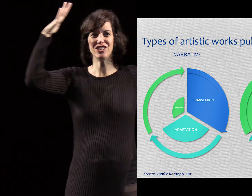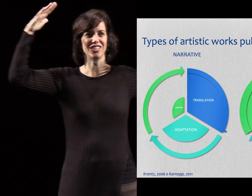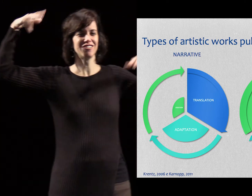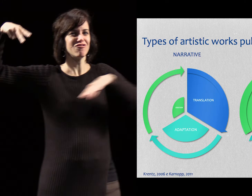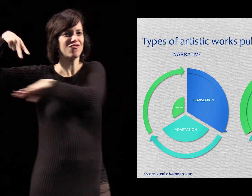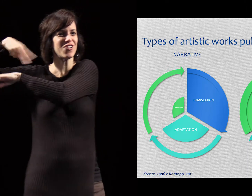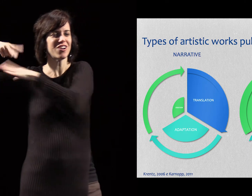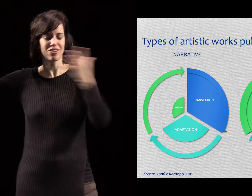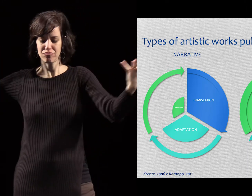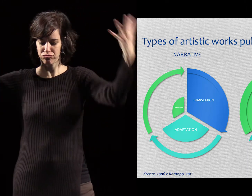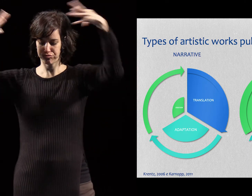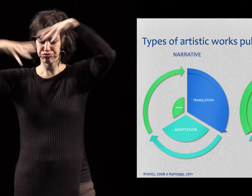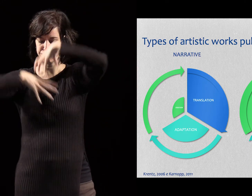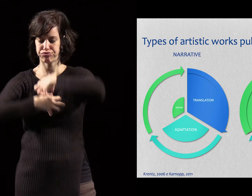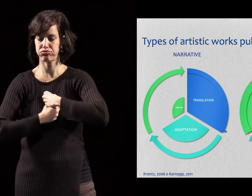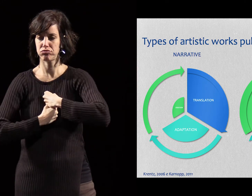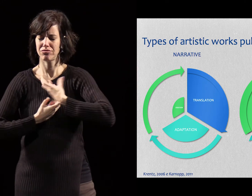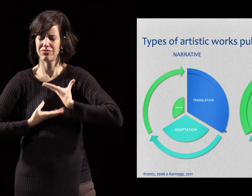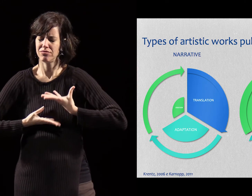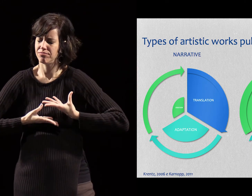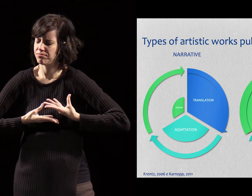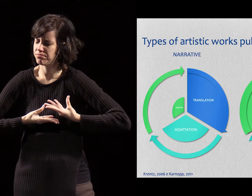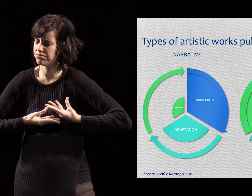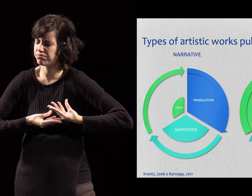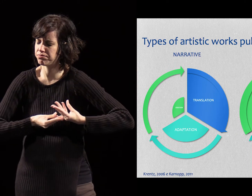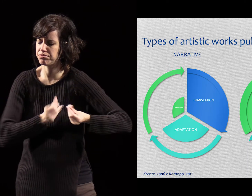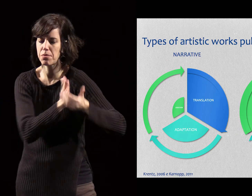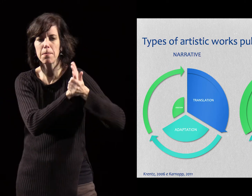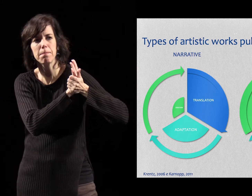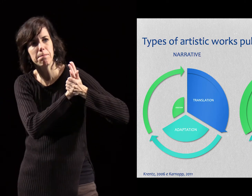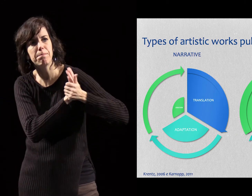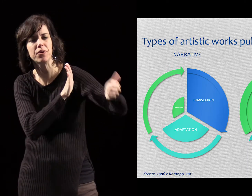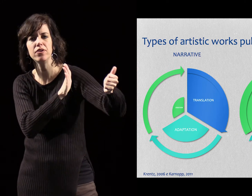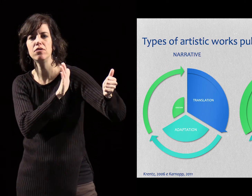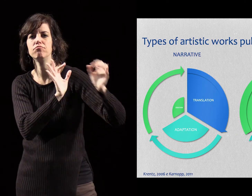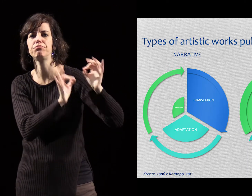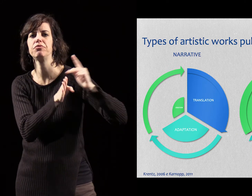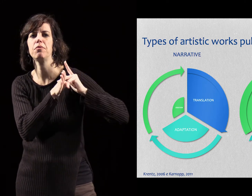you interpret it through the performance, and that all becomes part of the story.